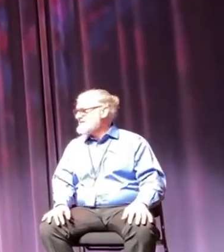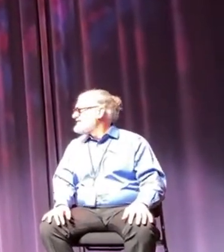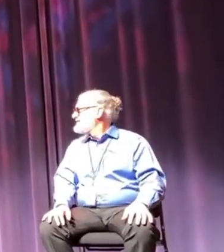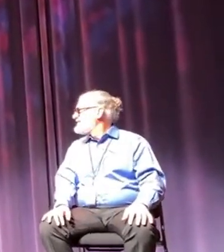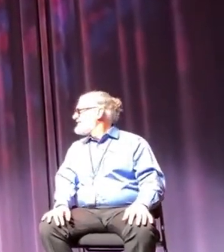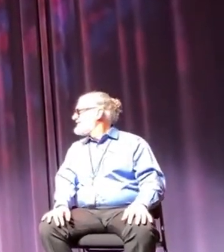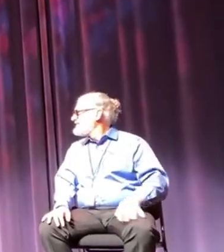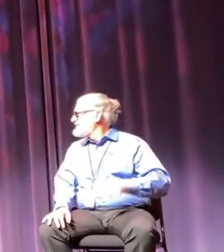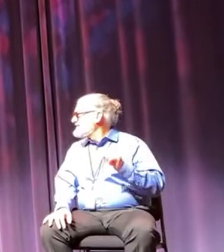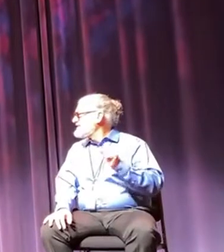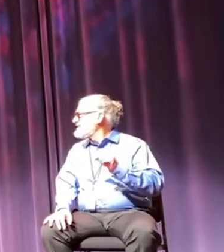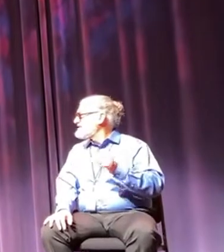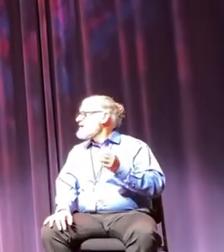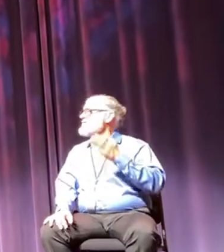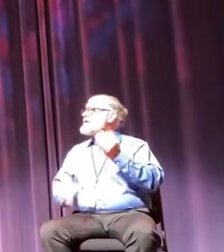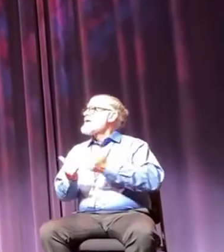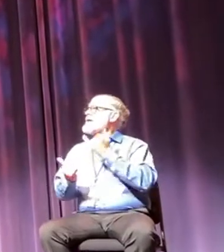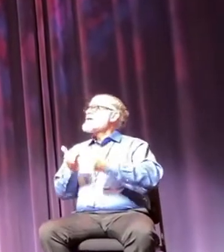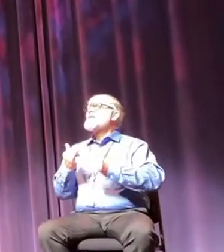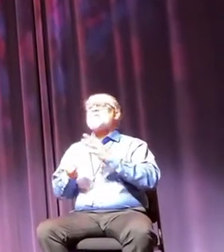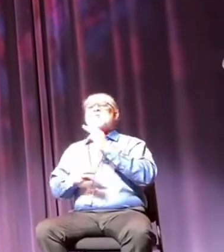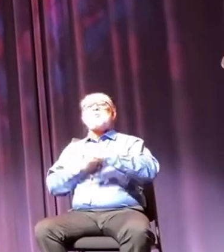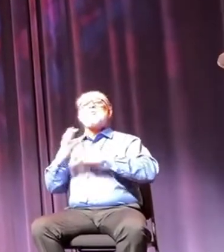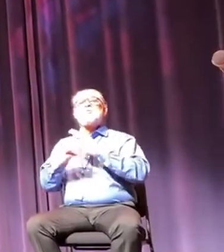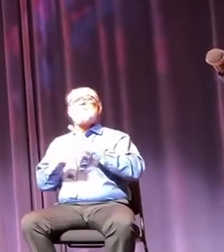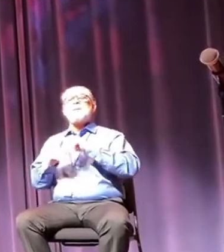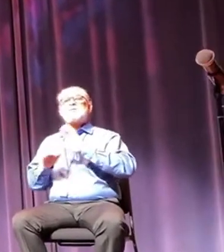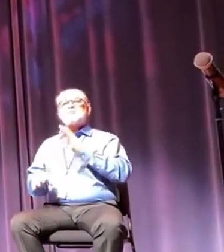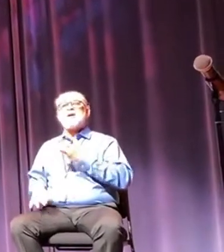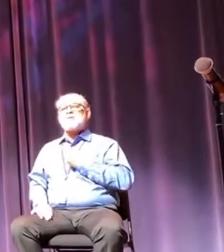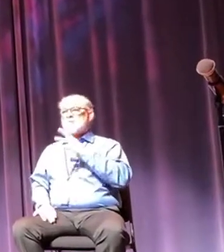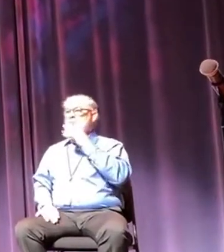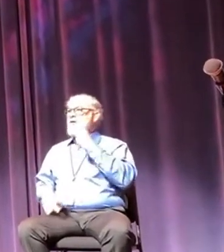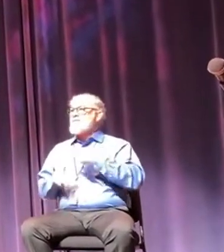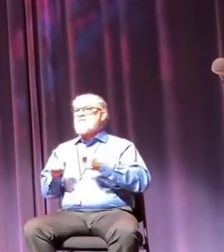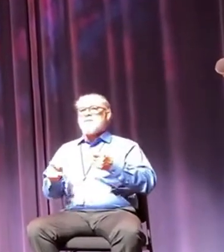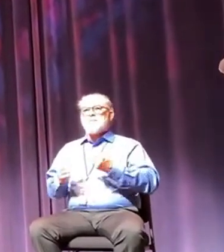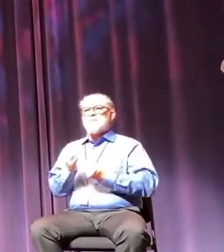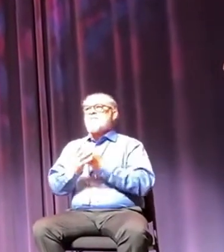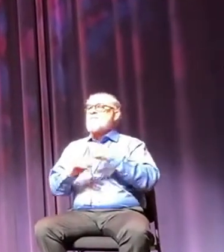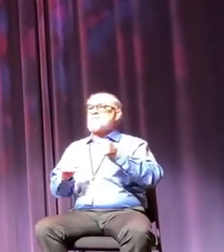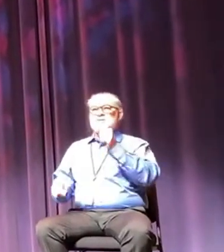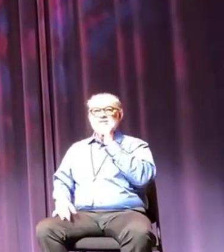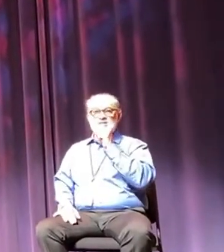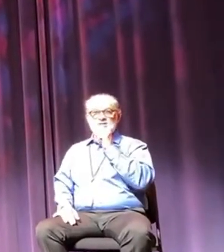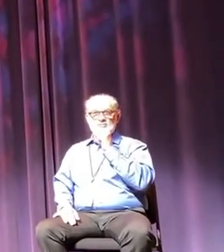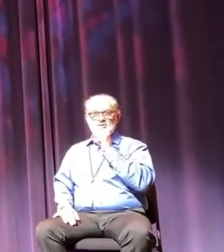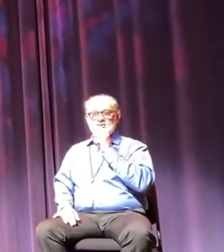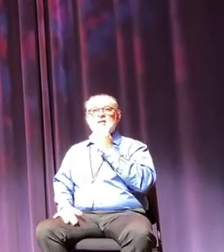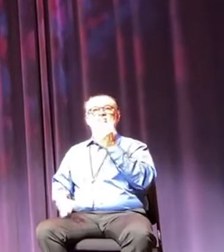Thank you. The end of the world means trans boys sprout from sequins. Thank you Dodge, thank you Lambda.